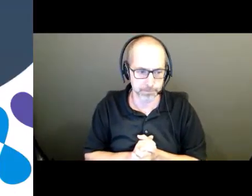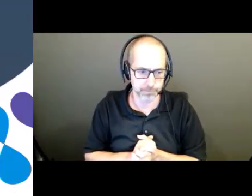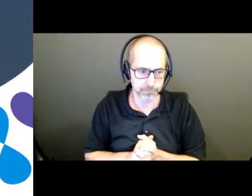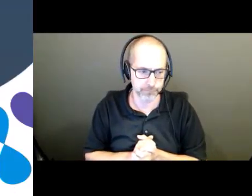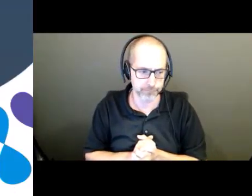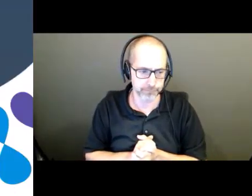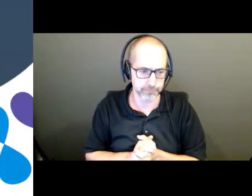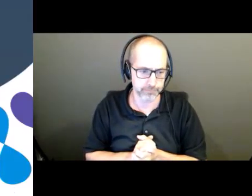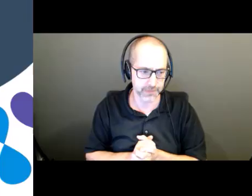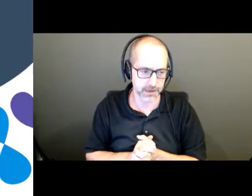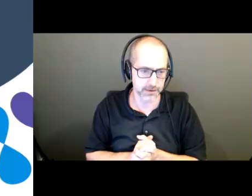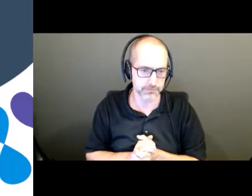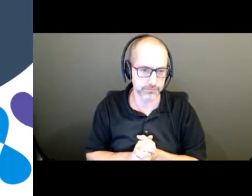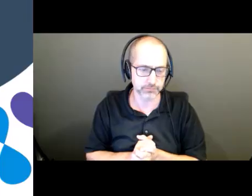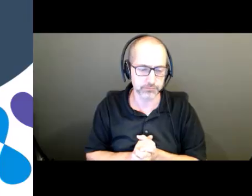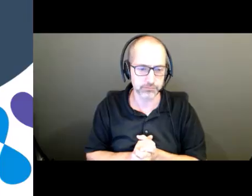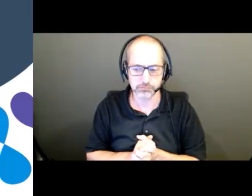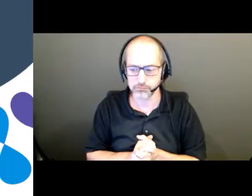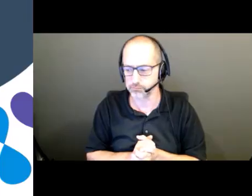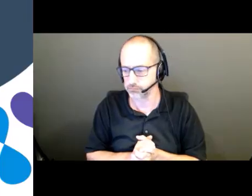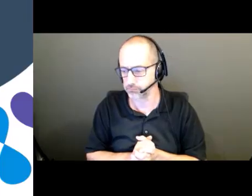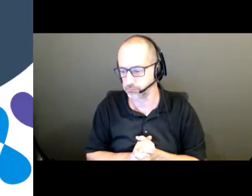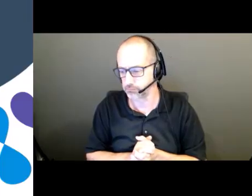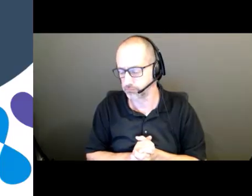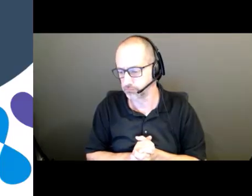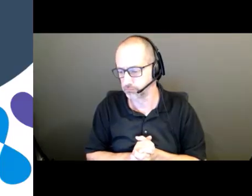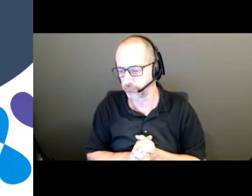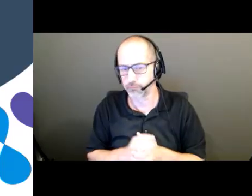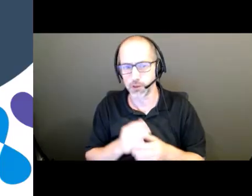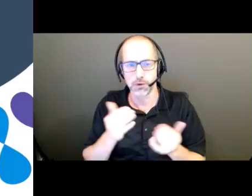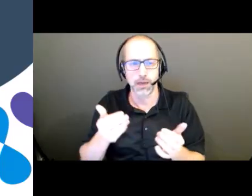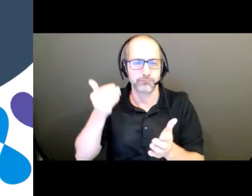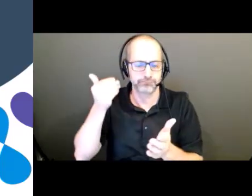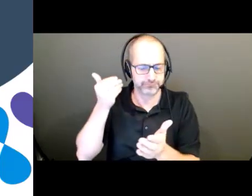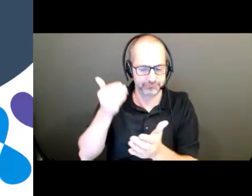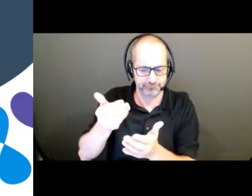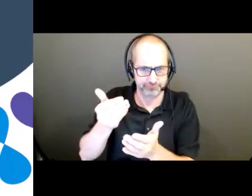We're moving towards the end of our presentation, and I'd like to share with